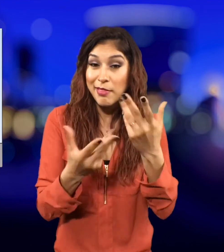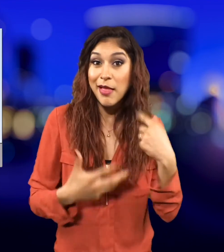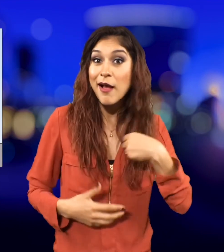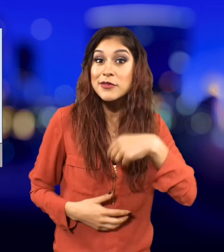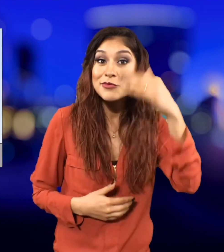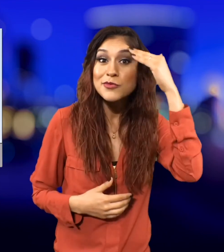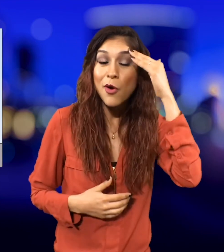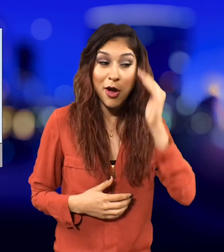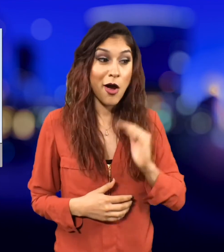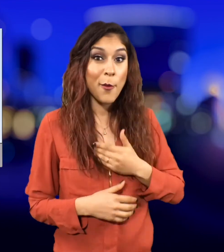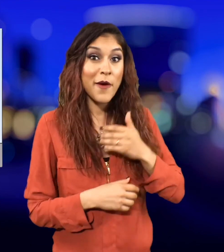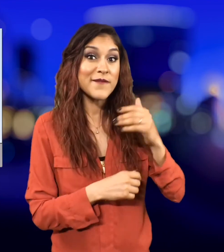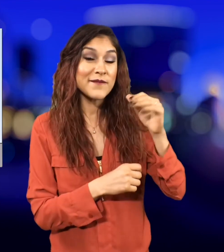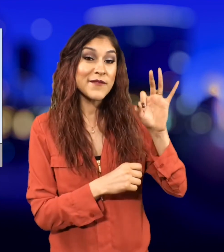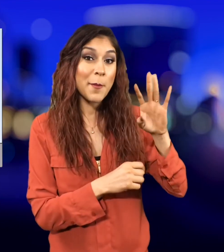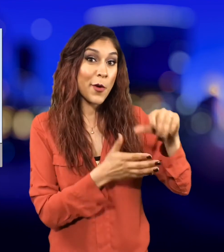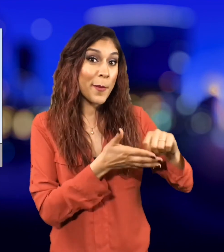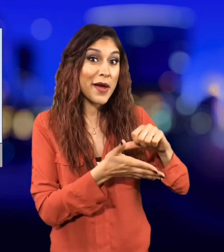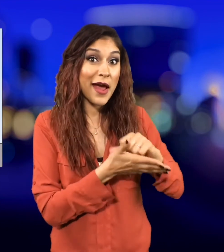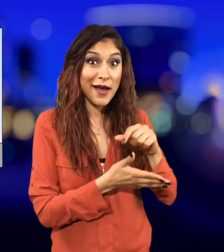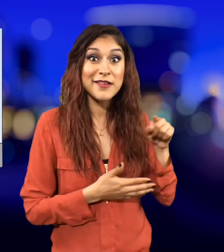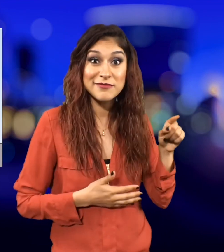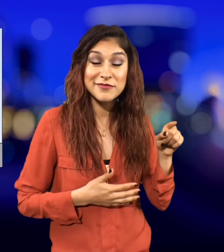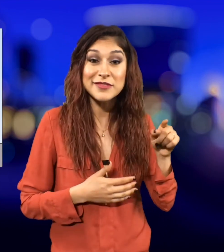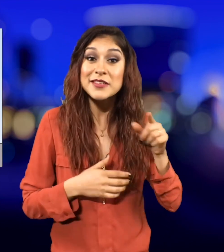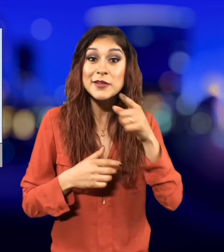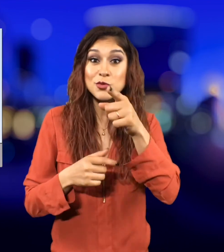Let us know on our Facebook page.